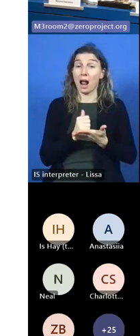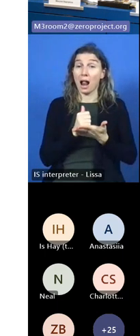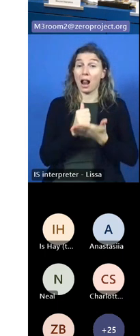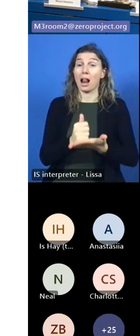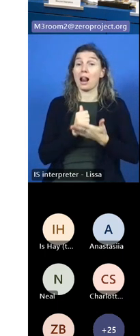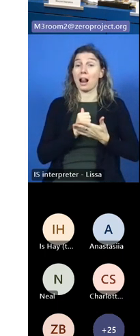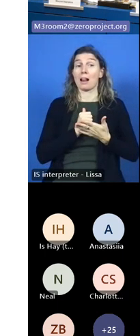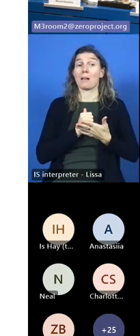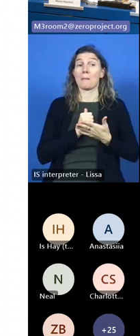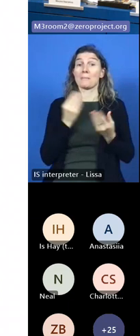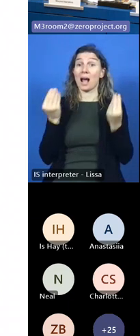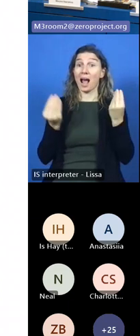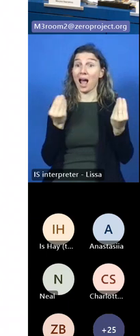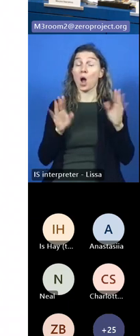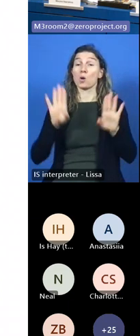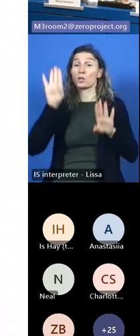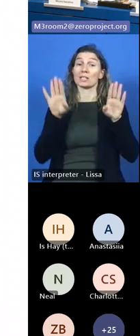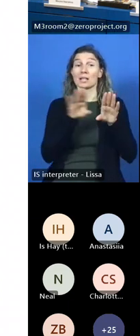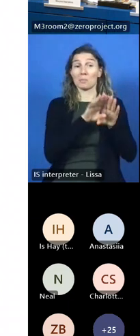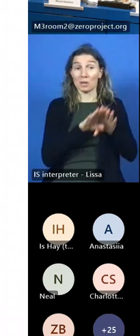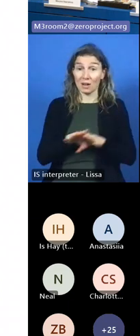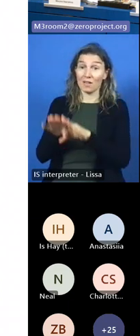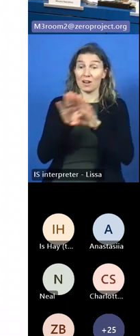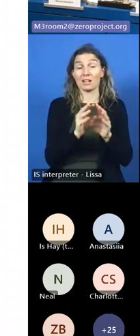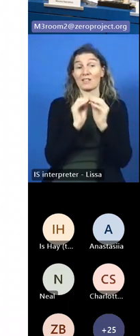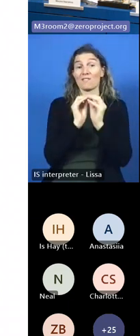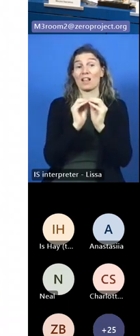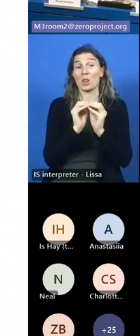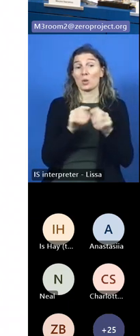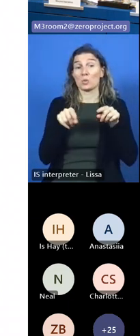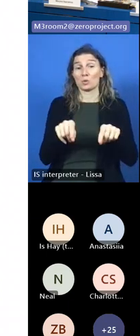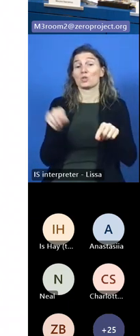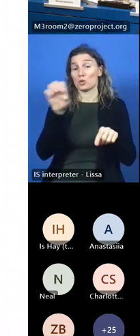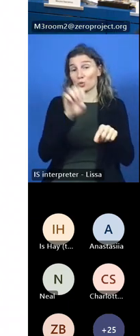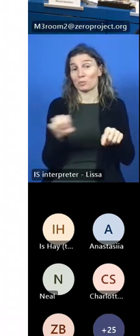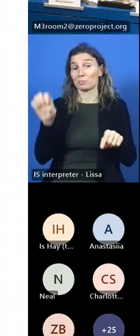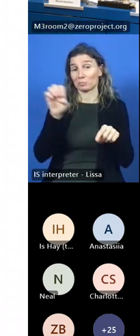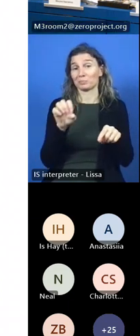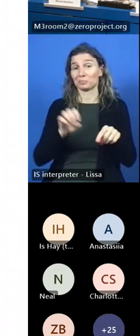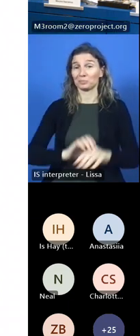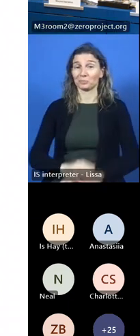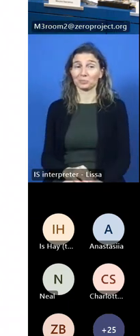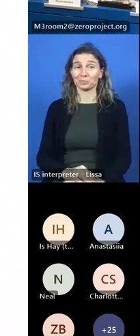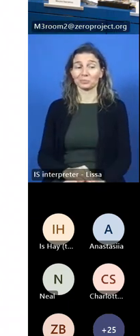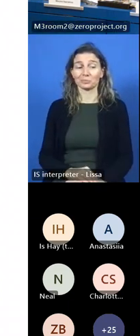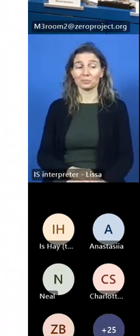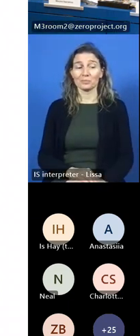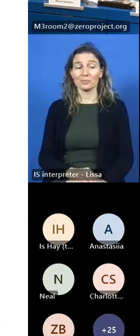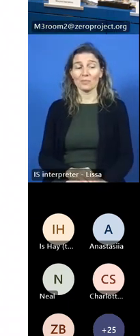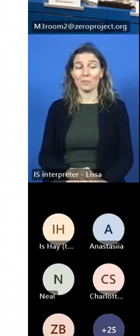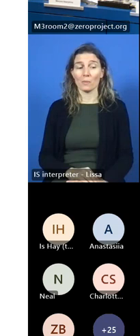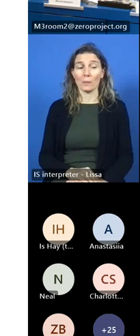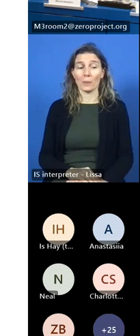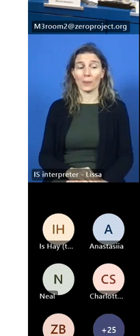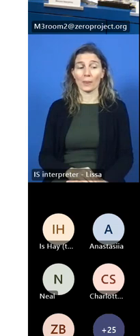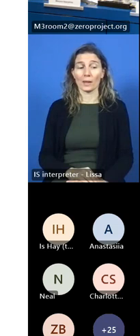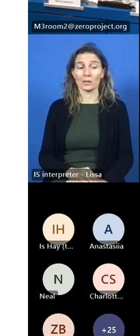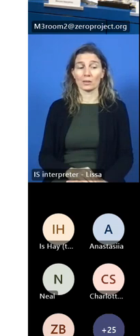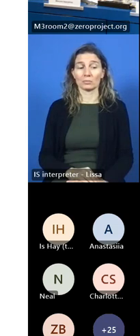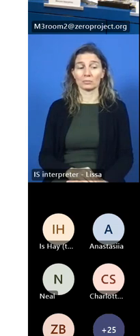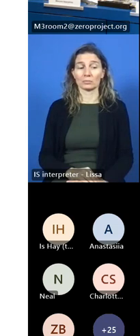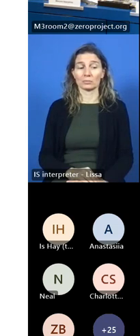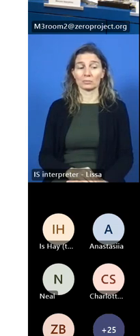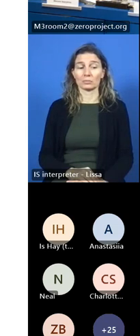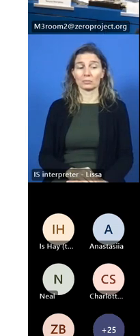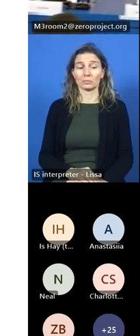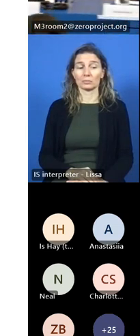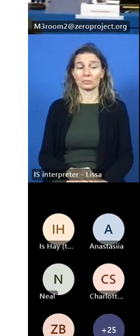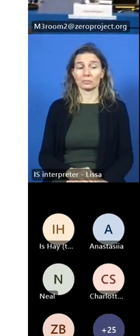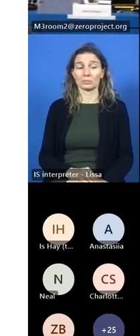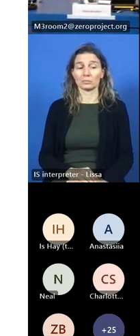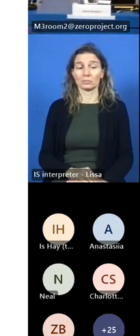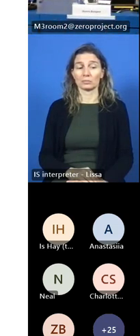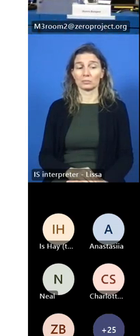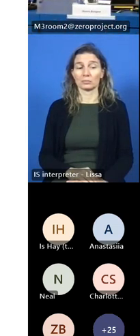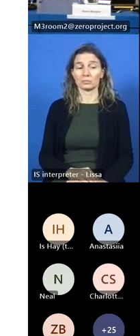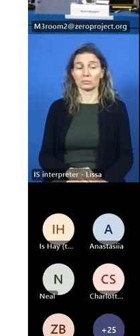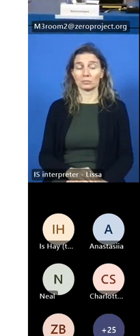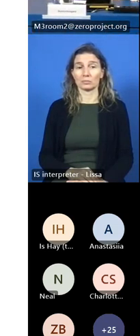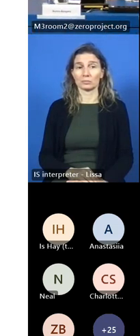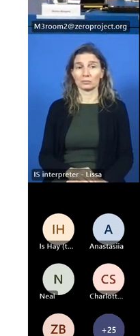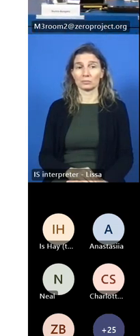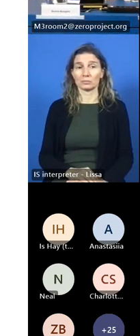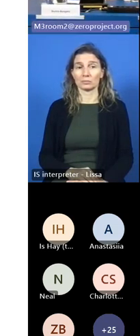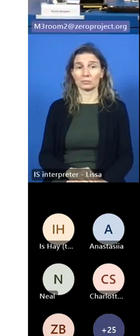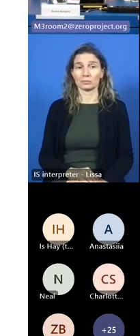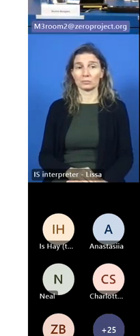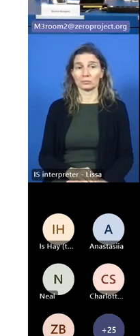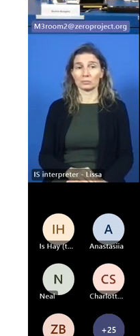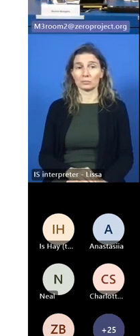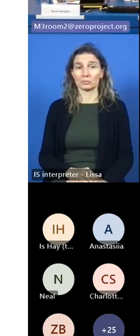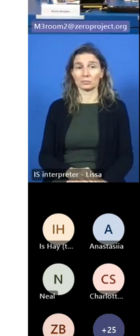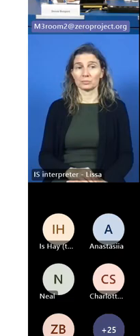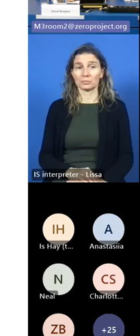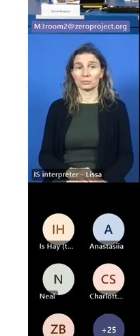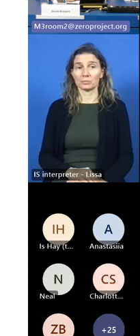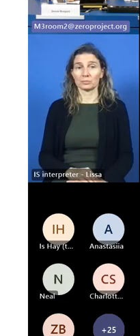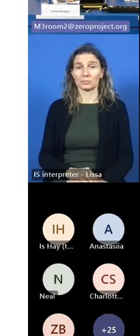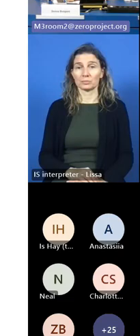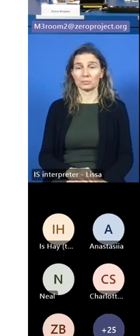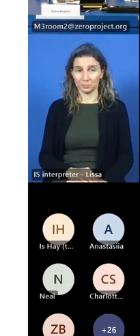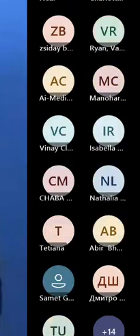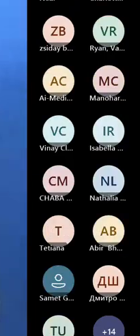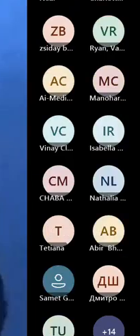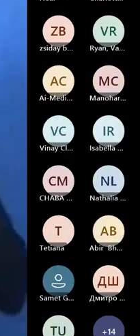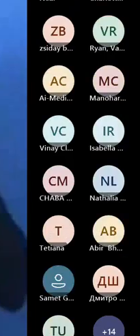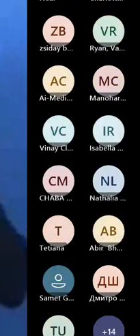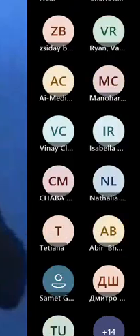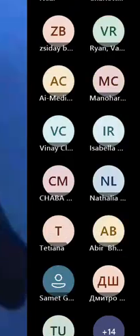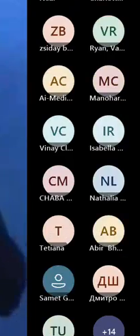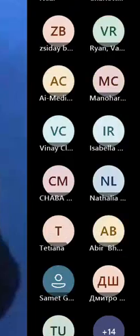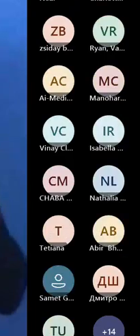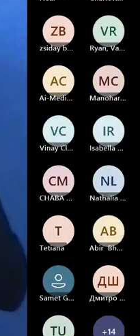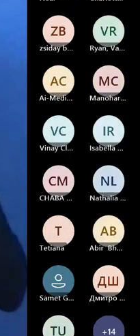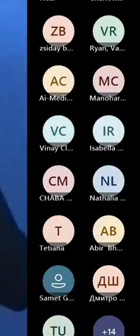their democratic values. Thank you. DONNA BUNGARD: And finally, Sharon.